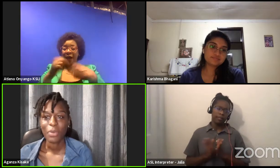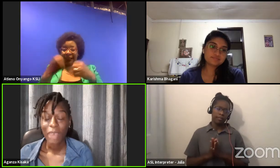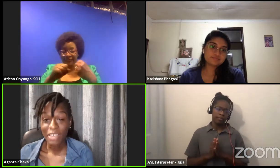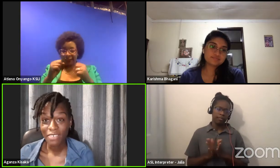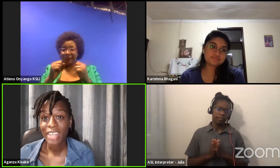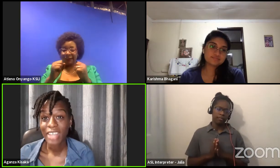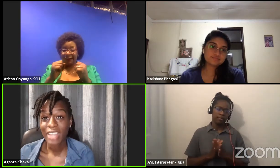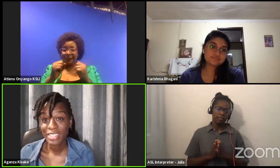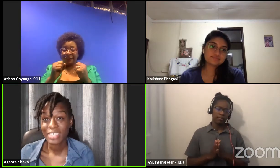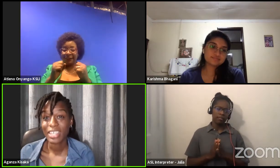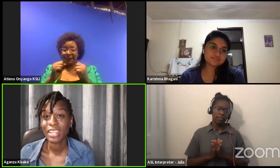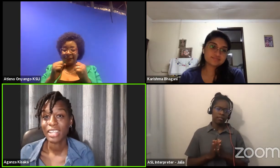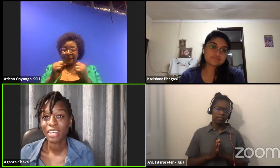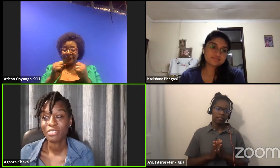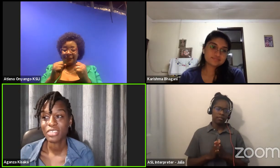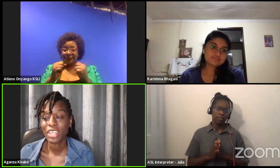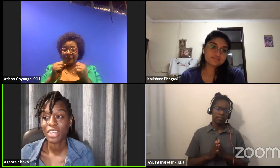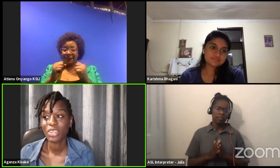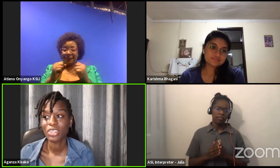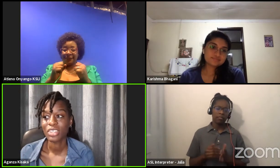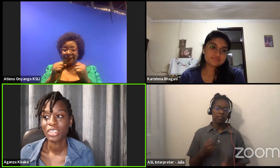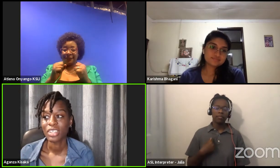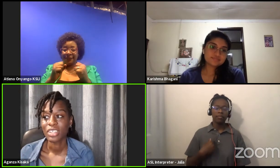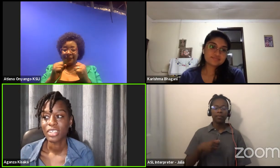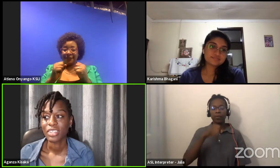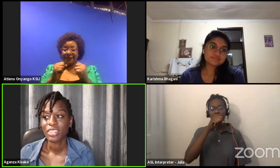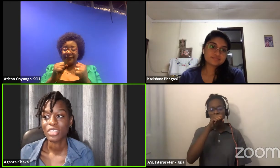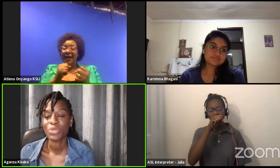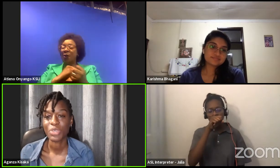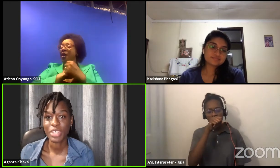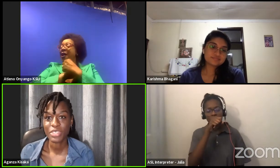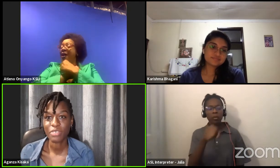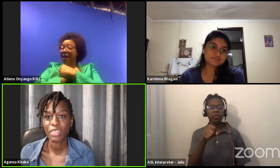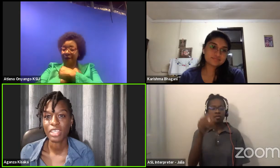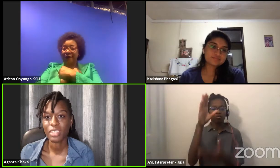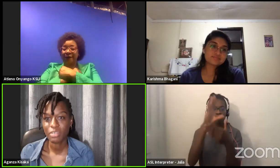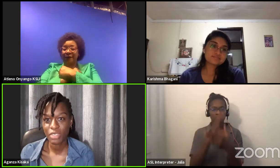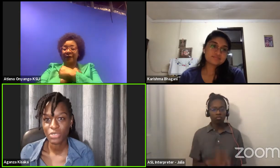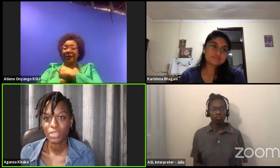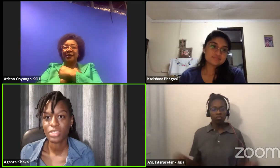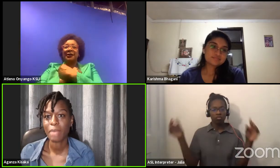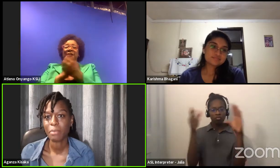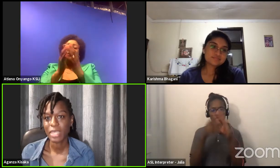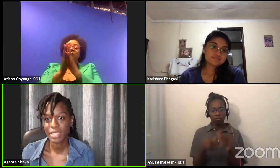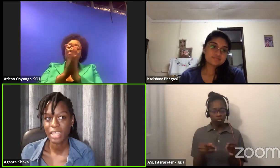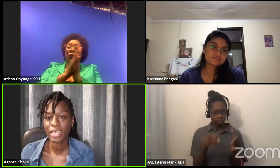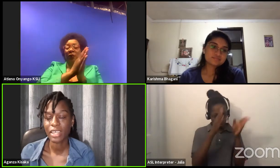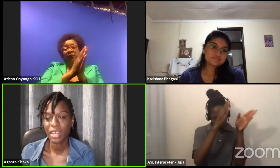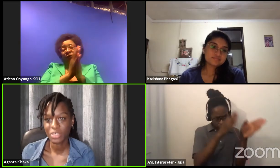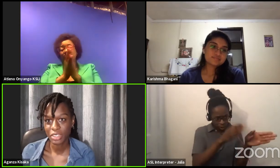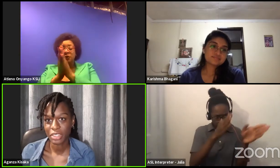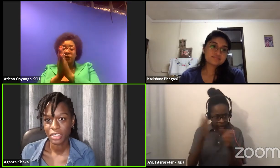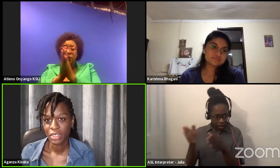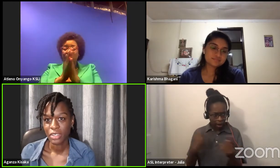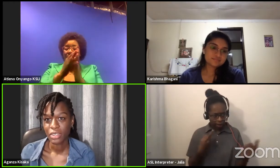My why for acting is that I love to tell the stories of the individuals I meet and encounter daily.